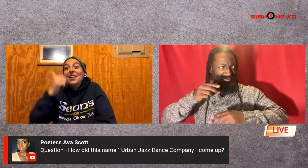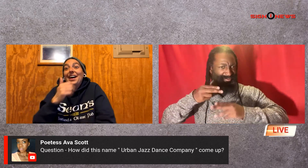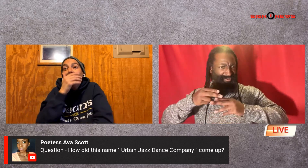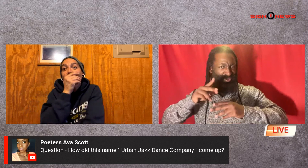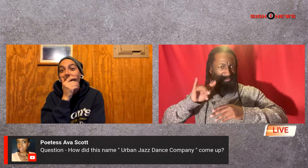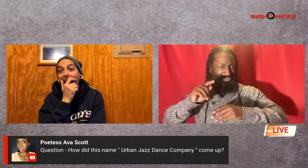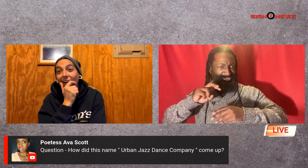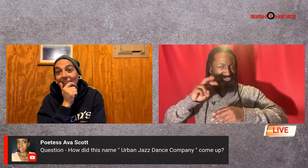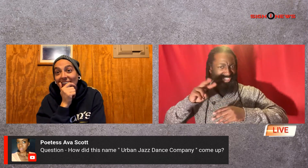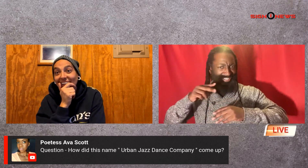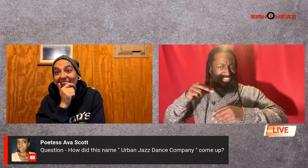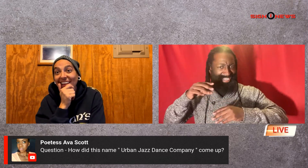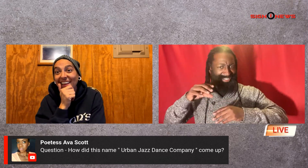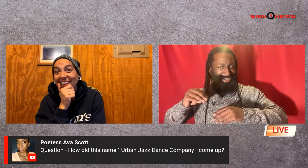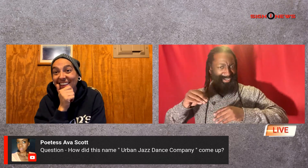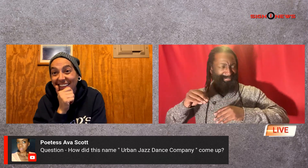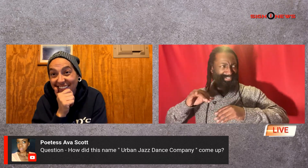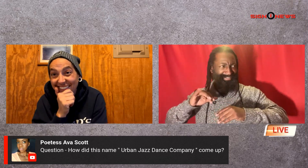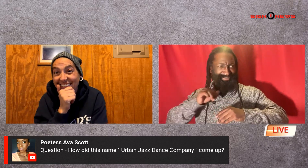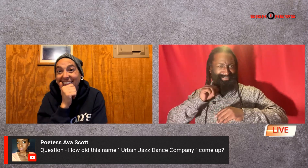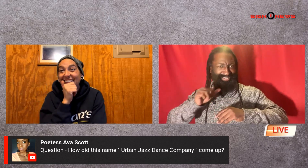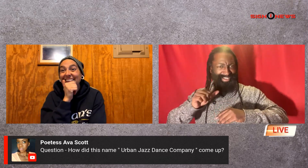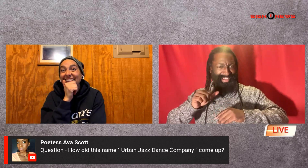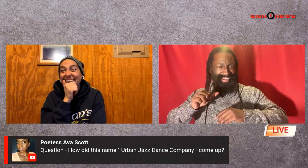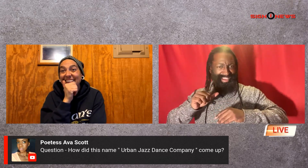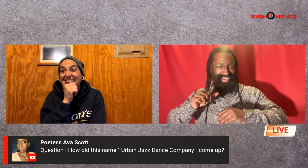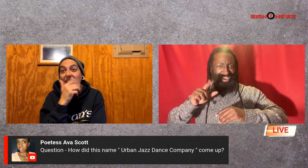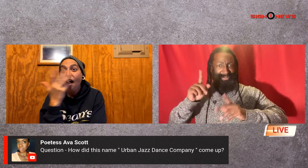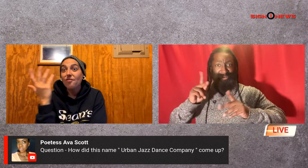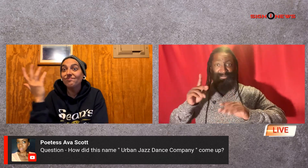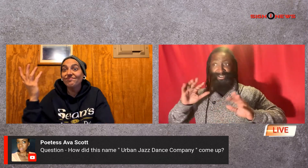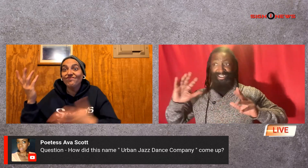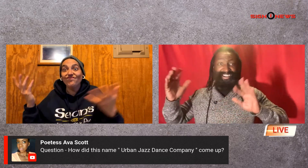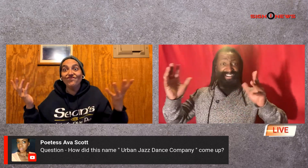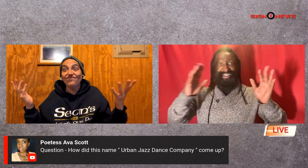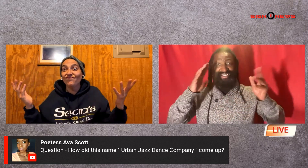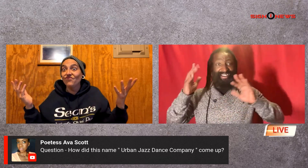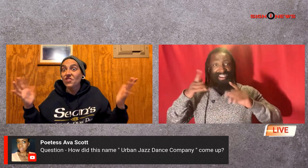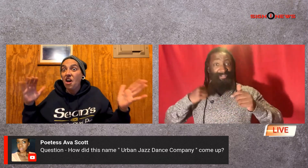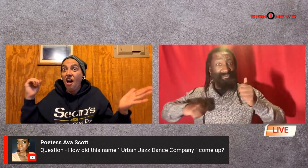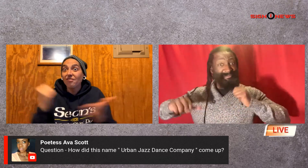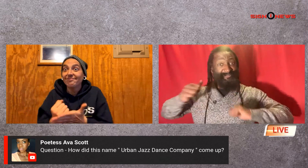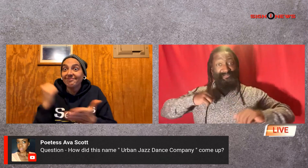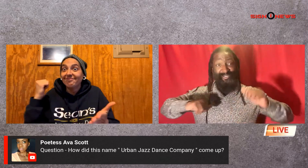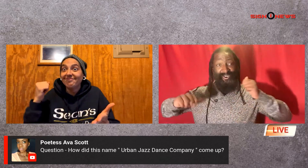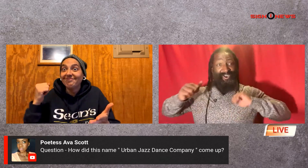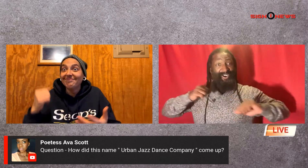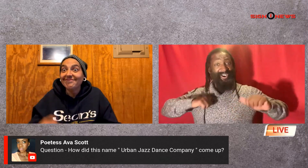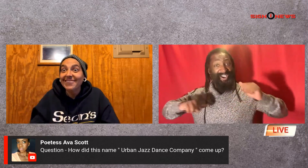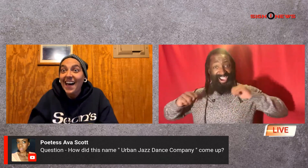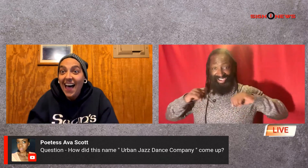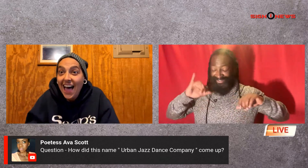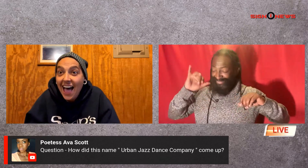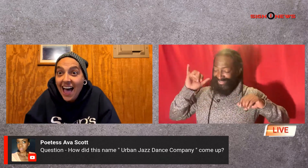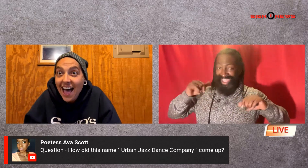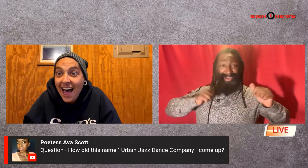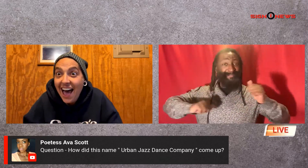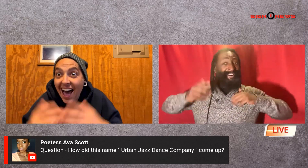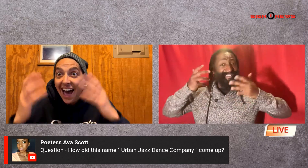like that's not our name but people responded to the performance and they loved it and when